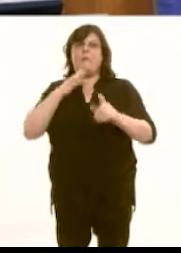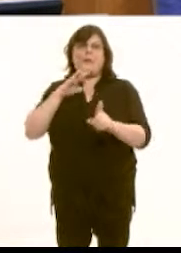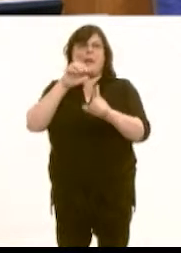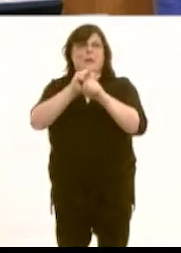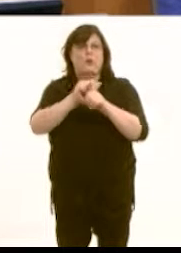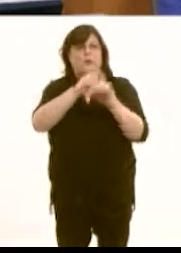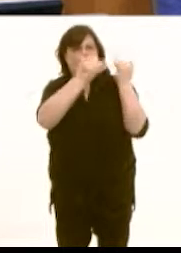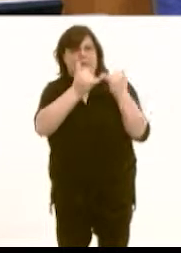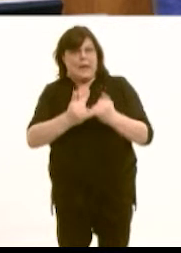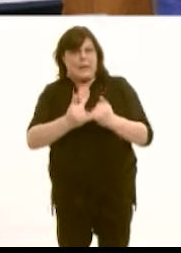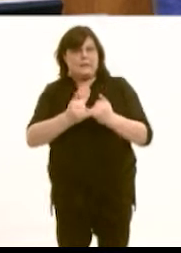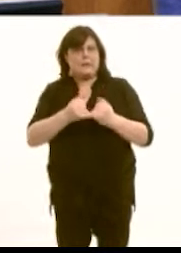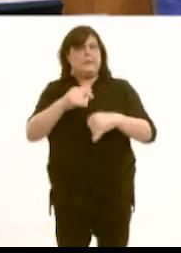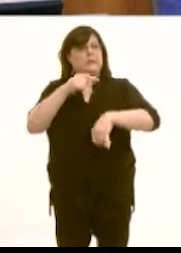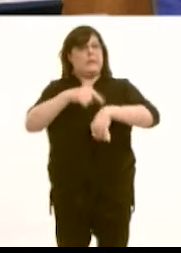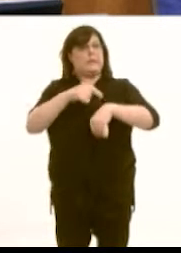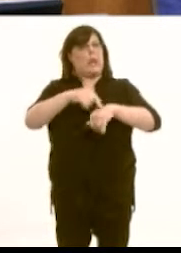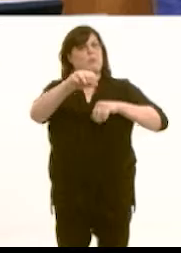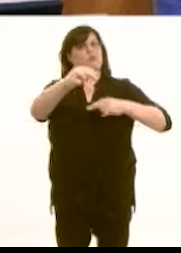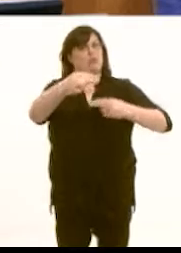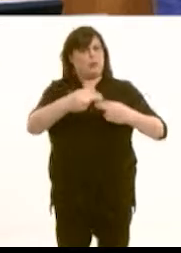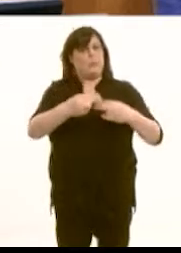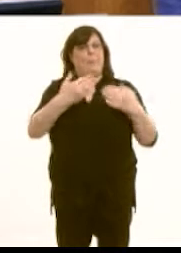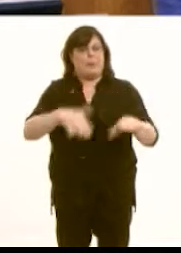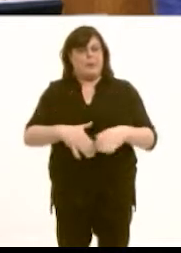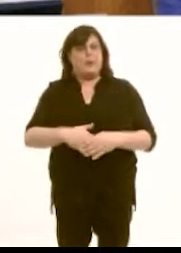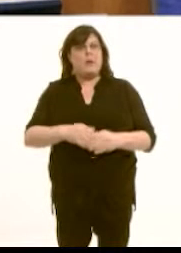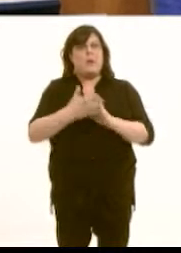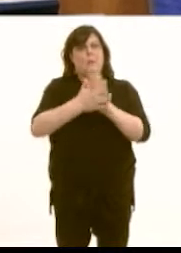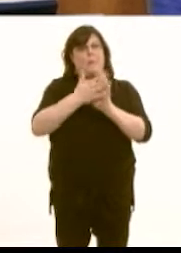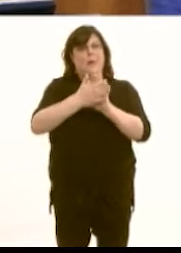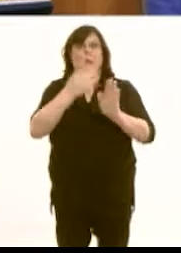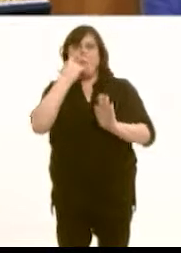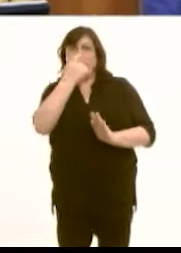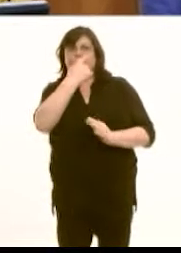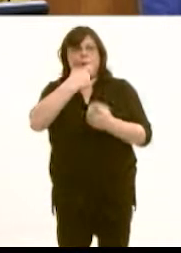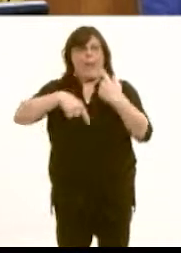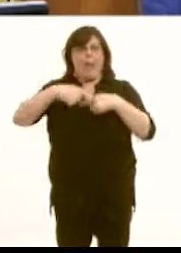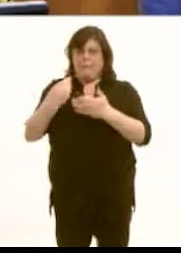Mae hynnyín dangos, wrth gwrs, fod yr arian rym ni wedi ei fuddsoddi yn y gwasanaeth iechyd,